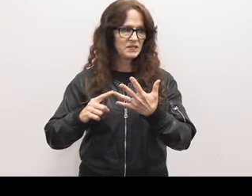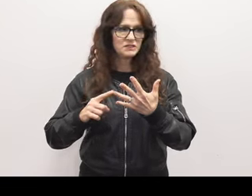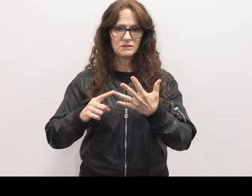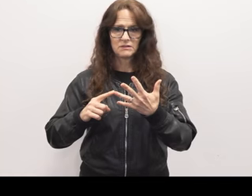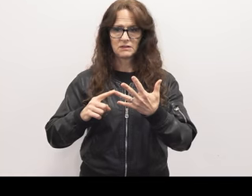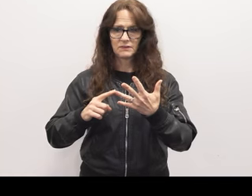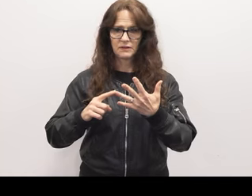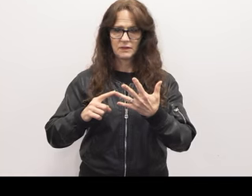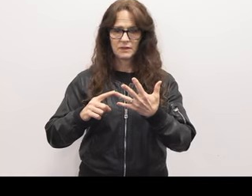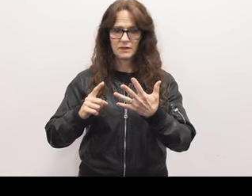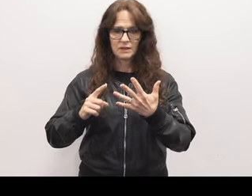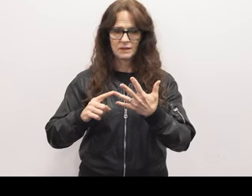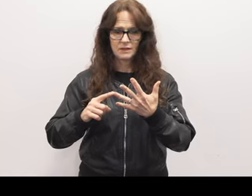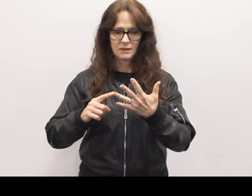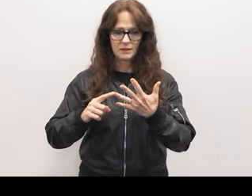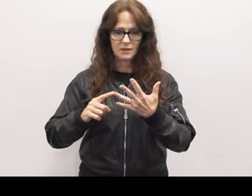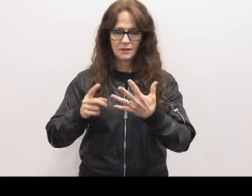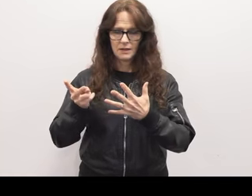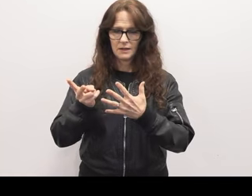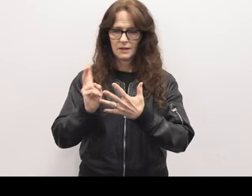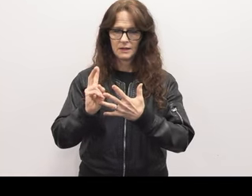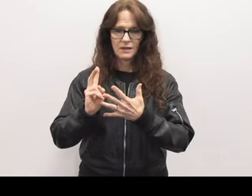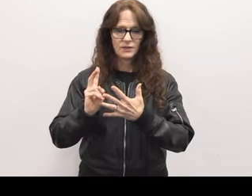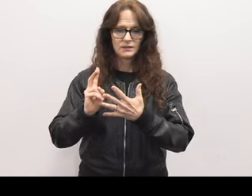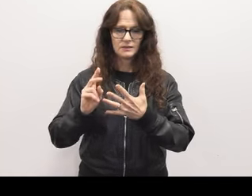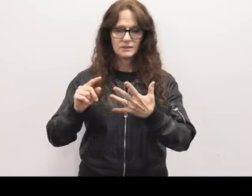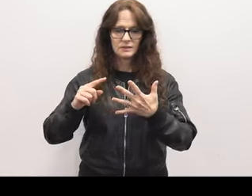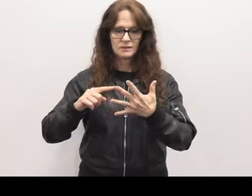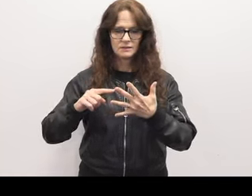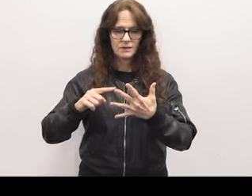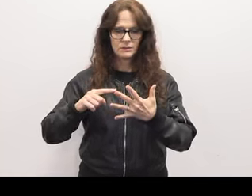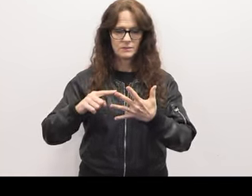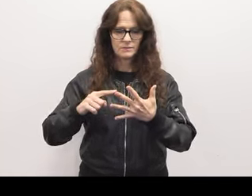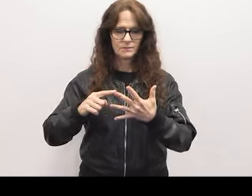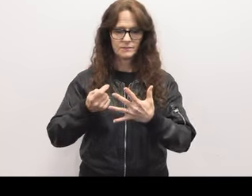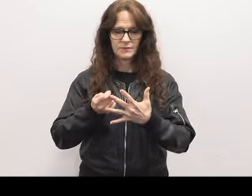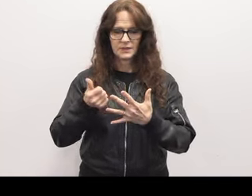Doug, back to you on number four. [Doug Otto] Keep. [Diana Craighead] Delete.